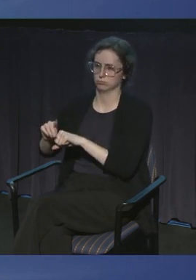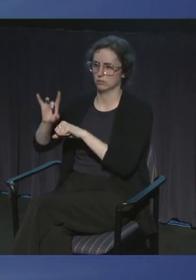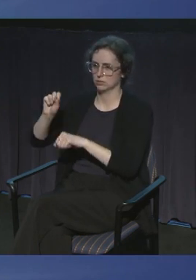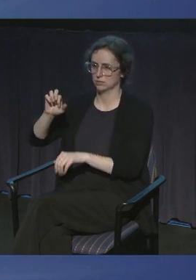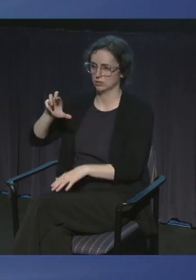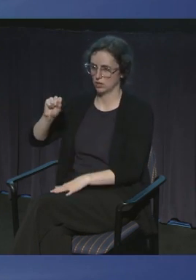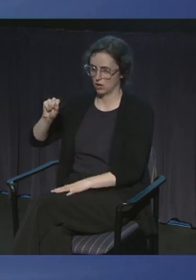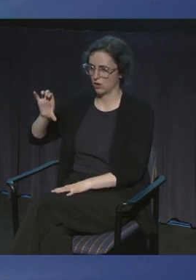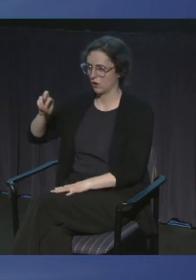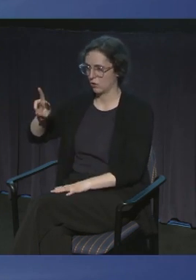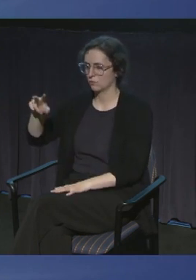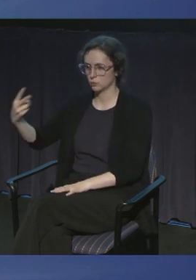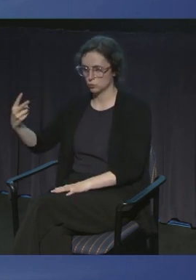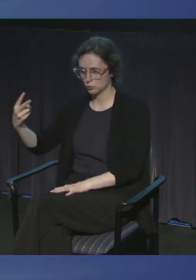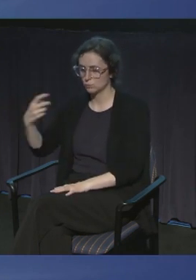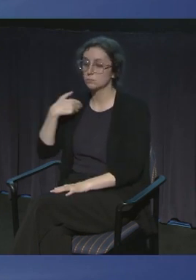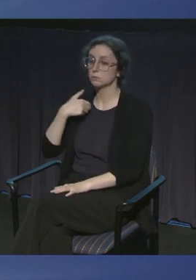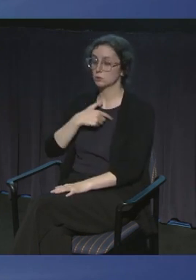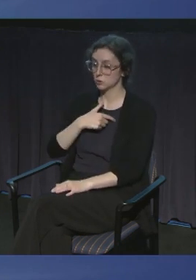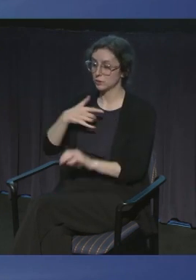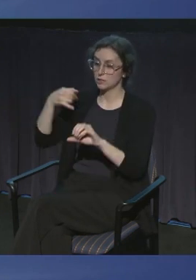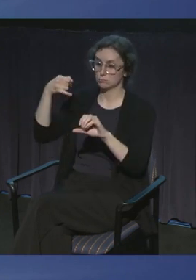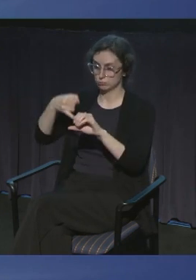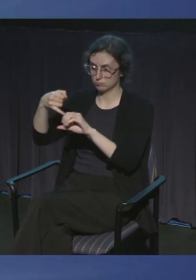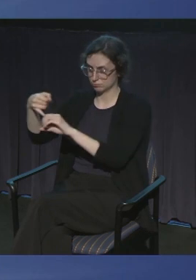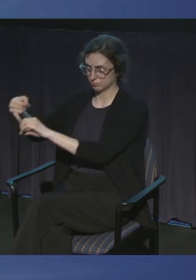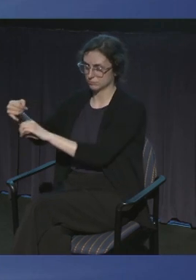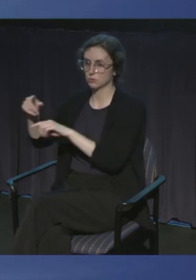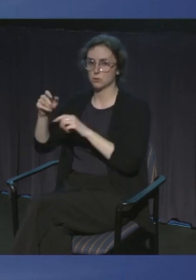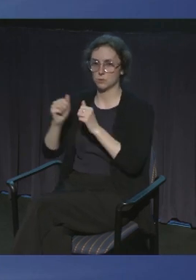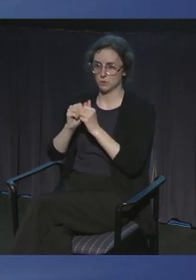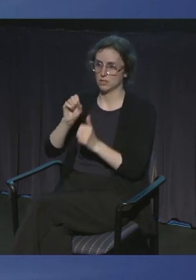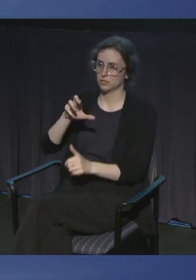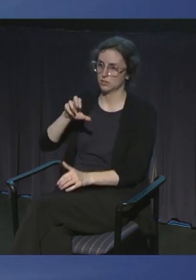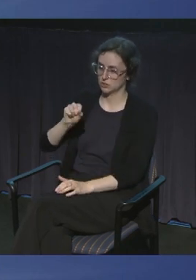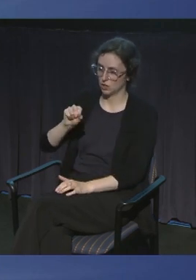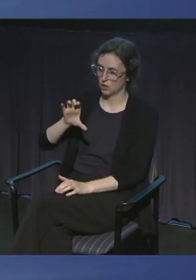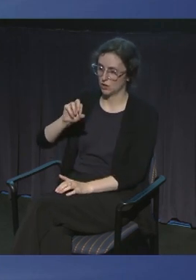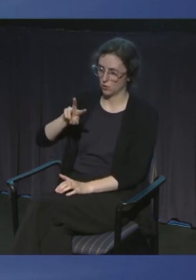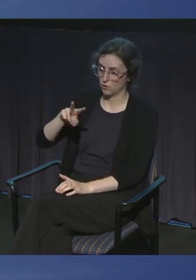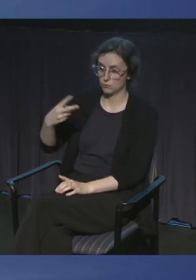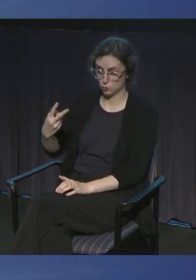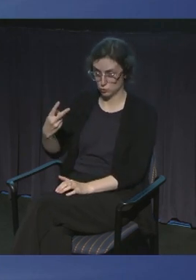INFECTION BY SARS-COV2. WE INFECTED THESE WITH SARS-COV2, AND NOTHING HAPPENS WITH IL-1